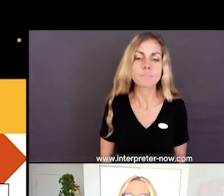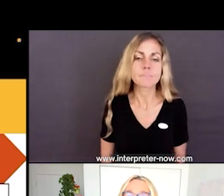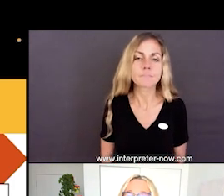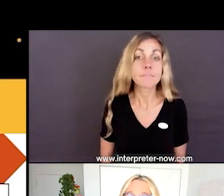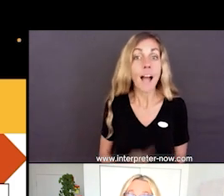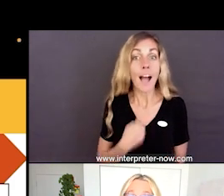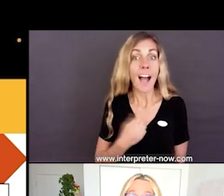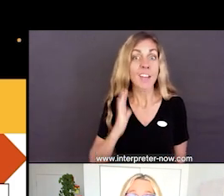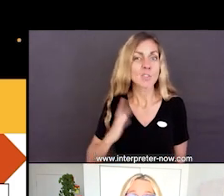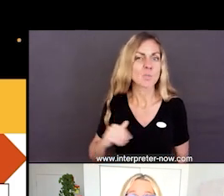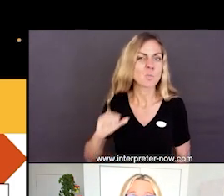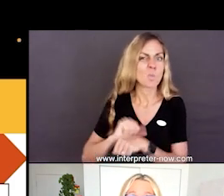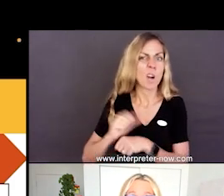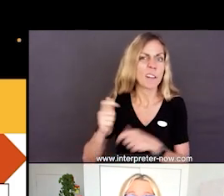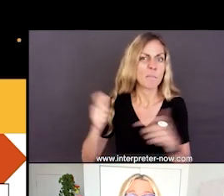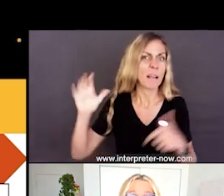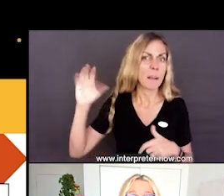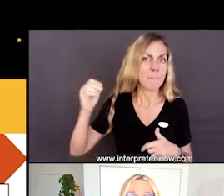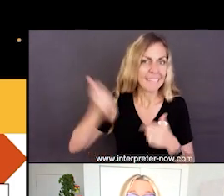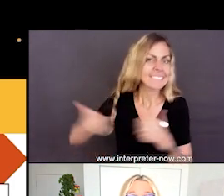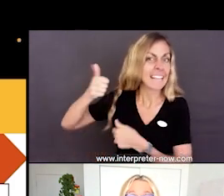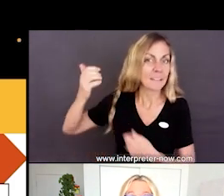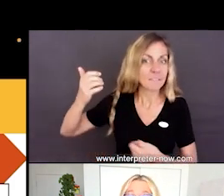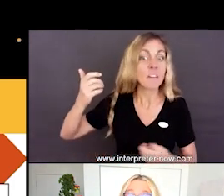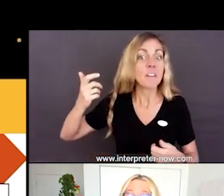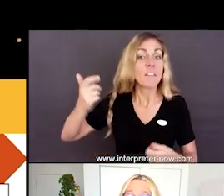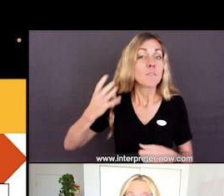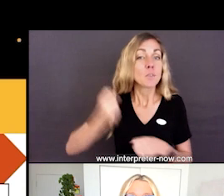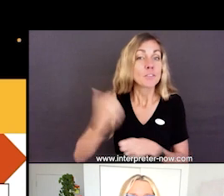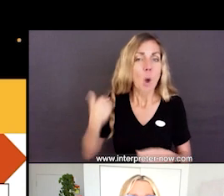I was an executive a few years ago, and we were all talking about a new hire.